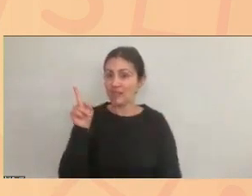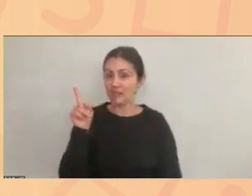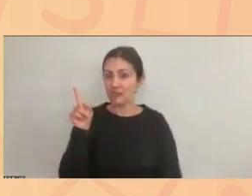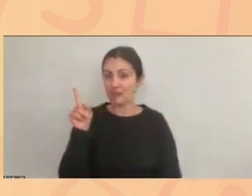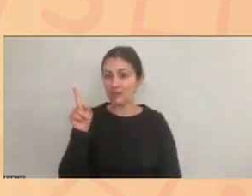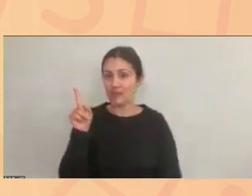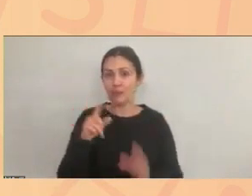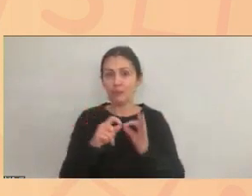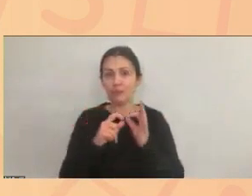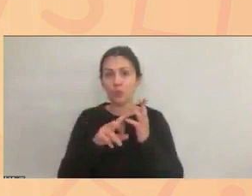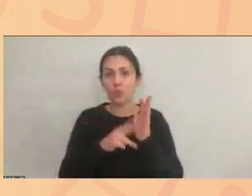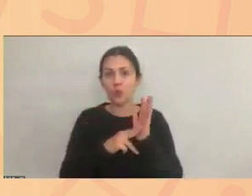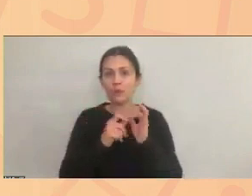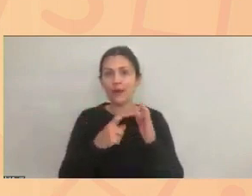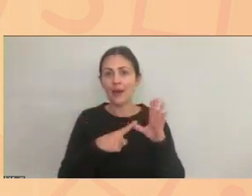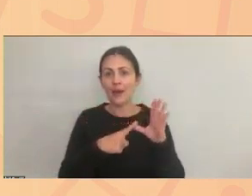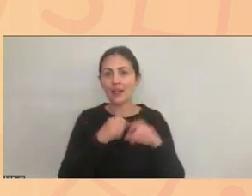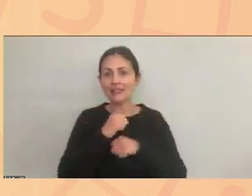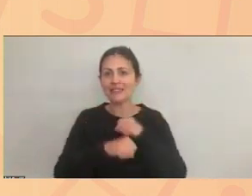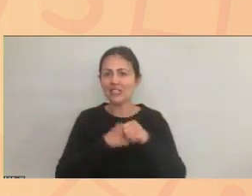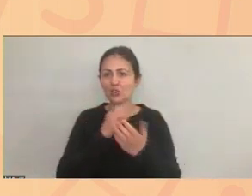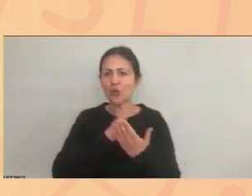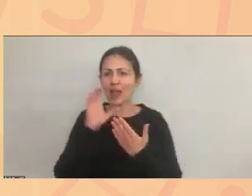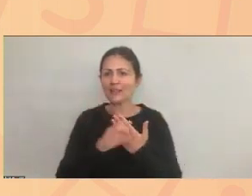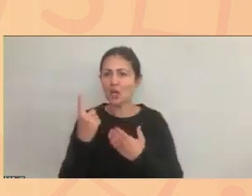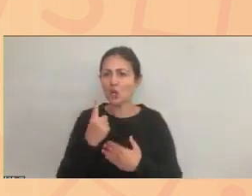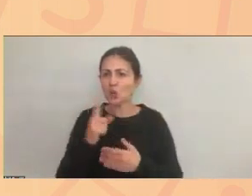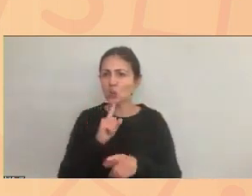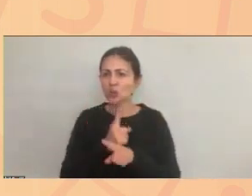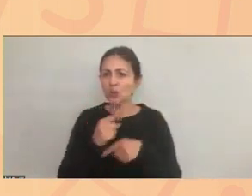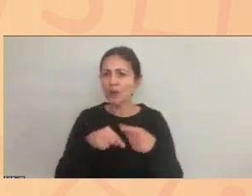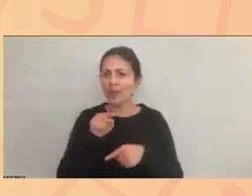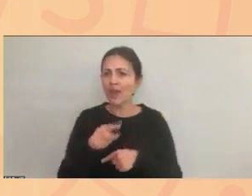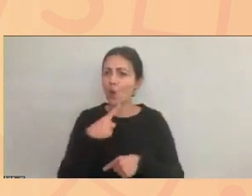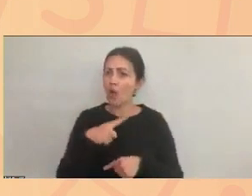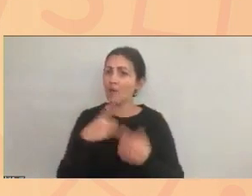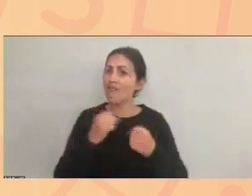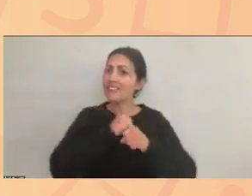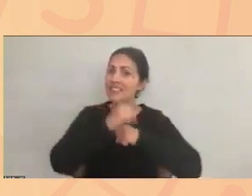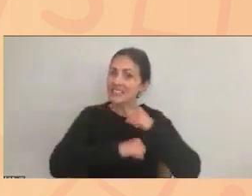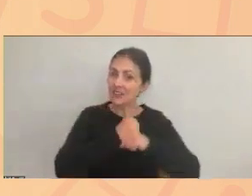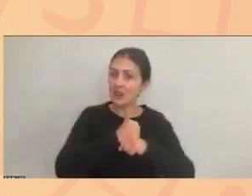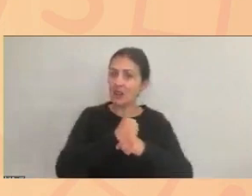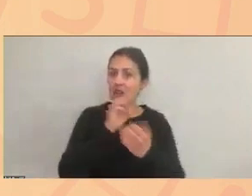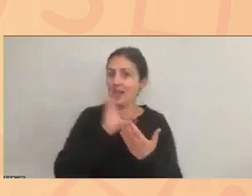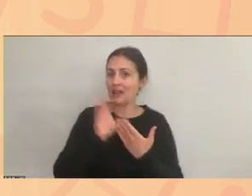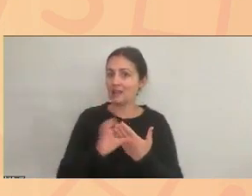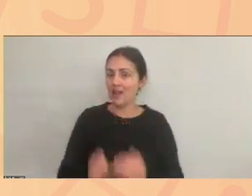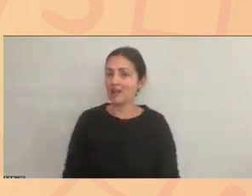Would somebody who would like to speak about just the work that, the reason the seasonal calendars are included in our presentation,